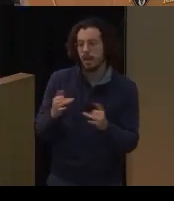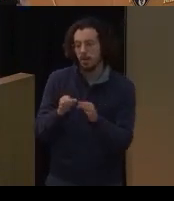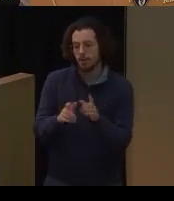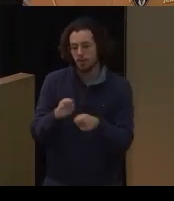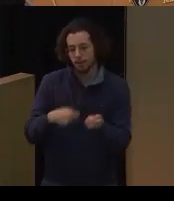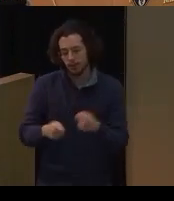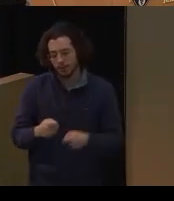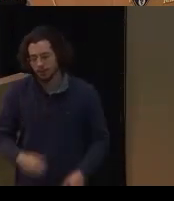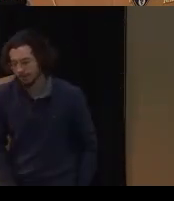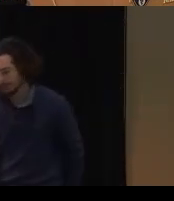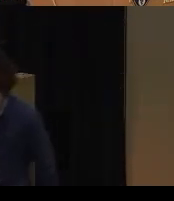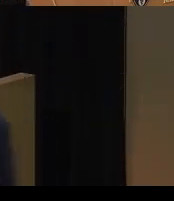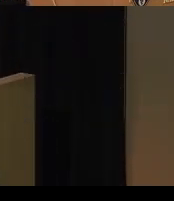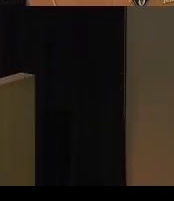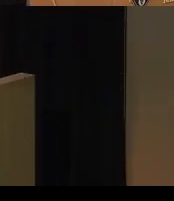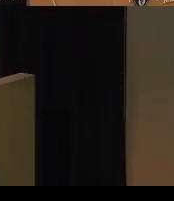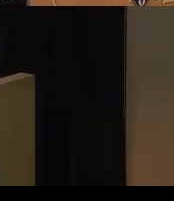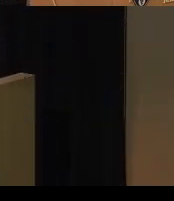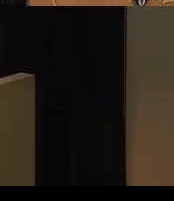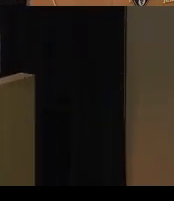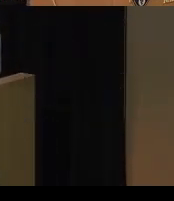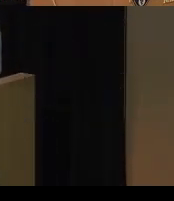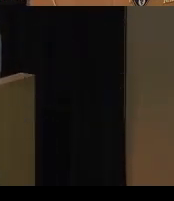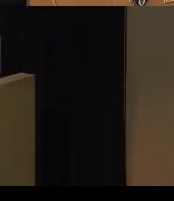well there's actually plenty of neuroimaging work to support this idea so for example